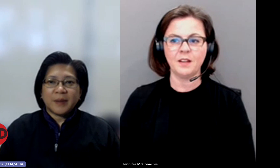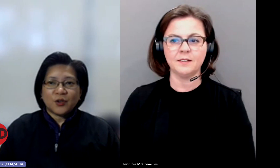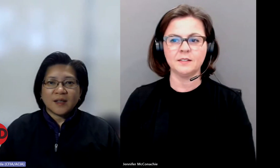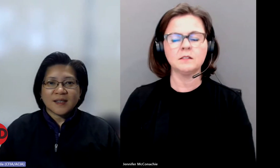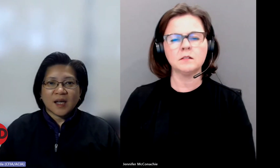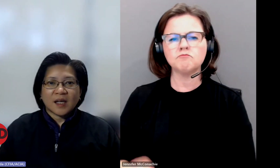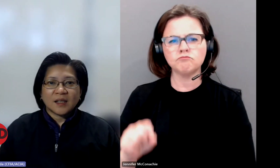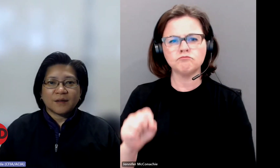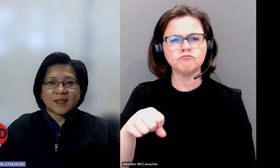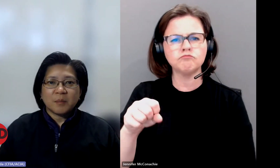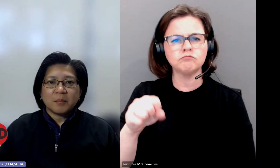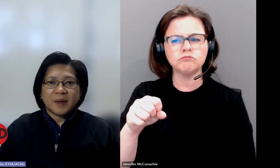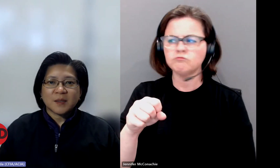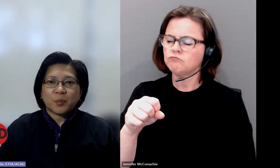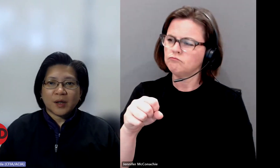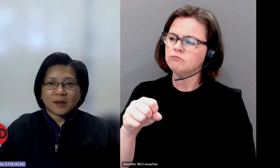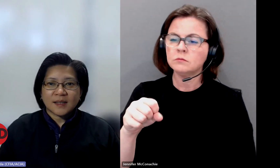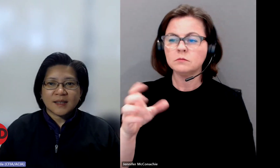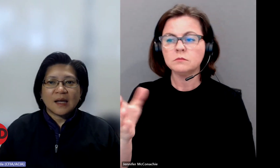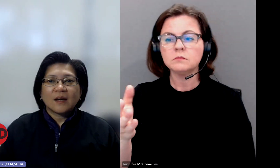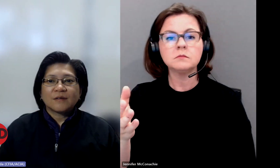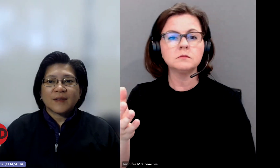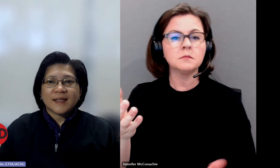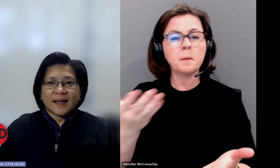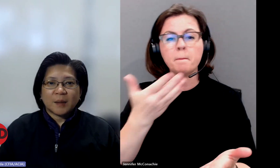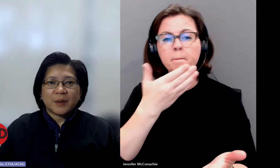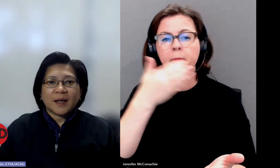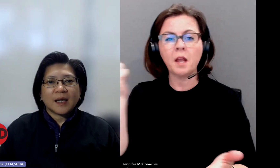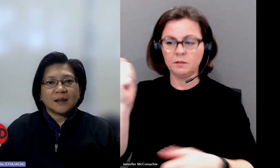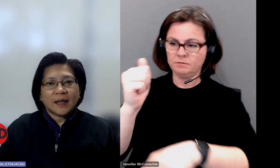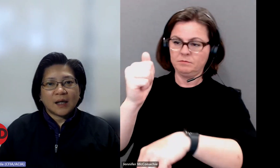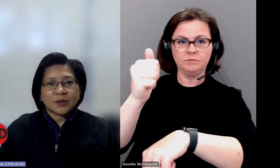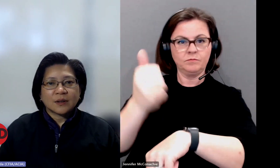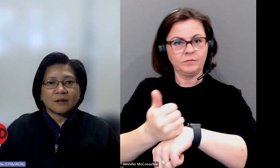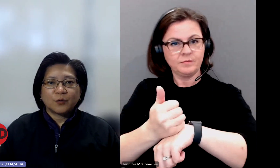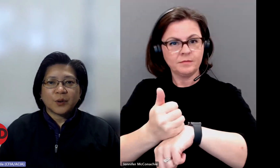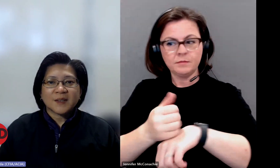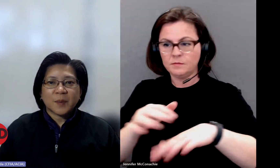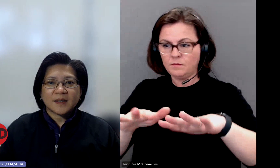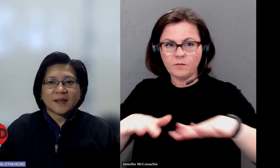Yes, we do have a better understanding of some best practices